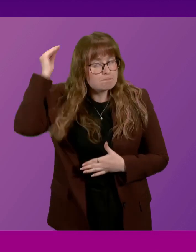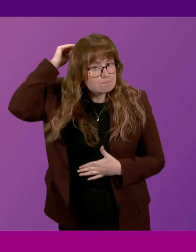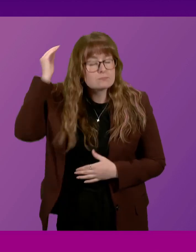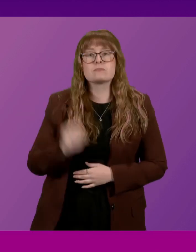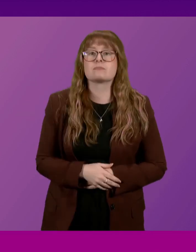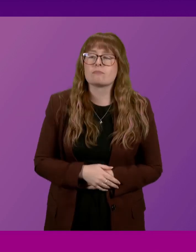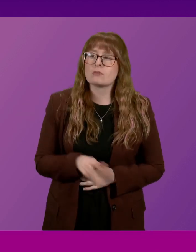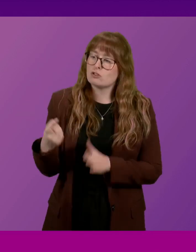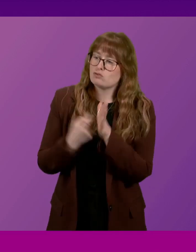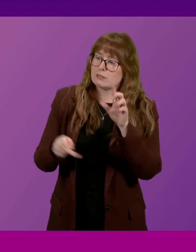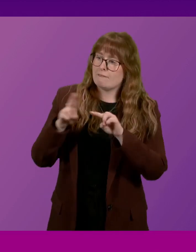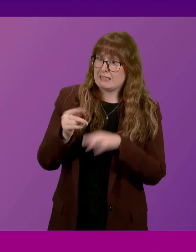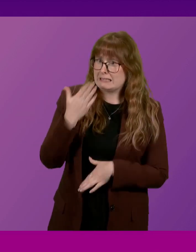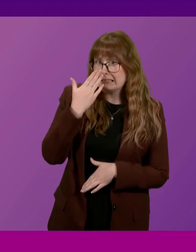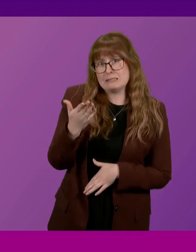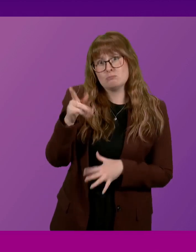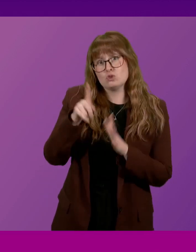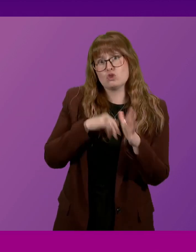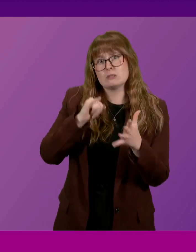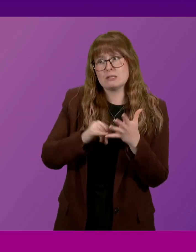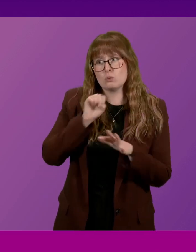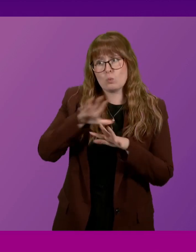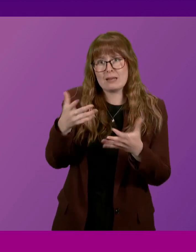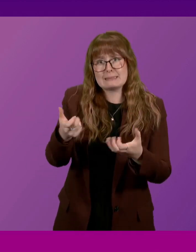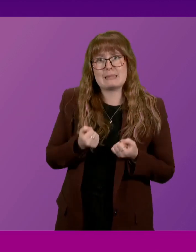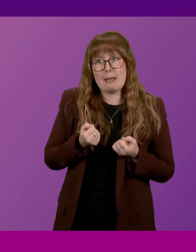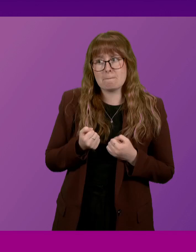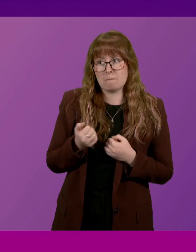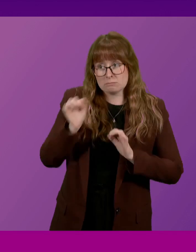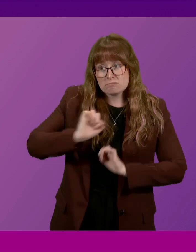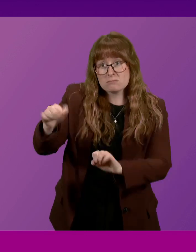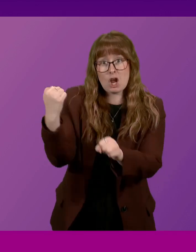It seems that John Swinney will not accept that his Government bears any responsibility